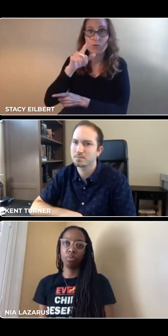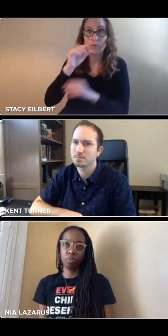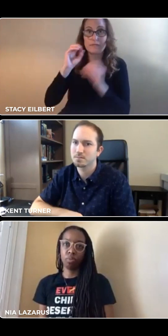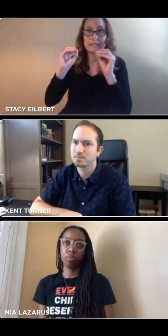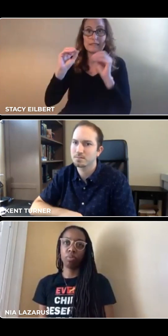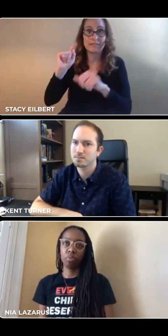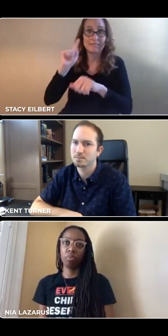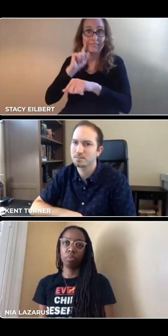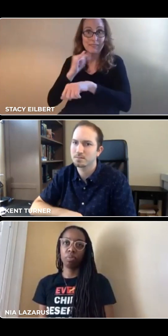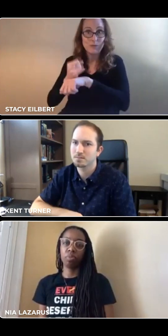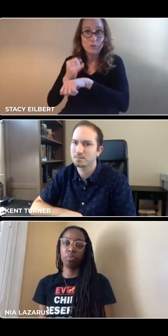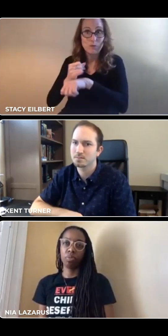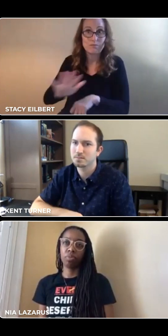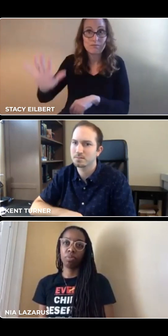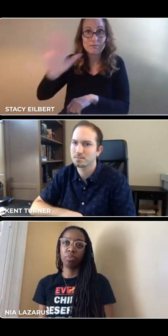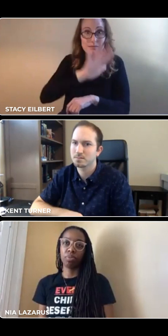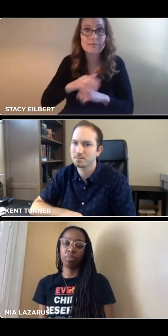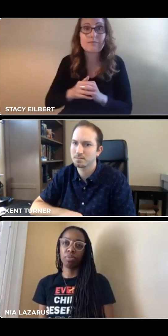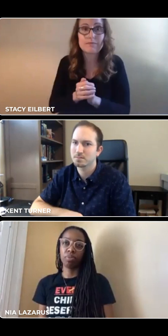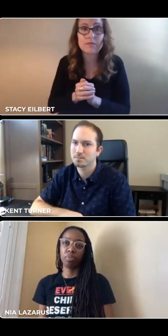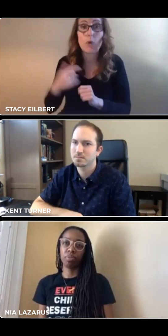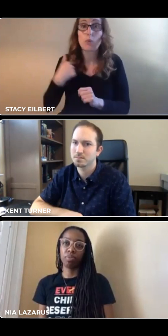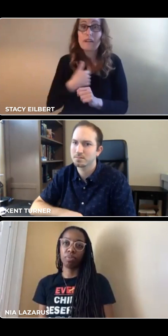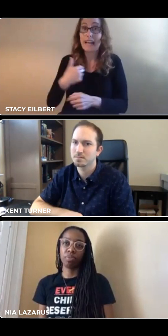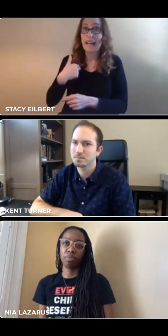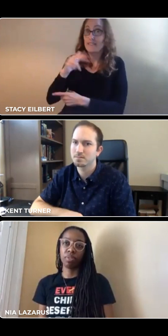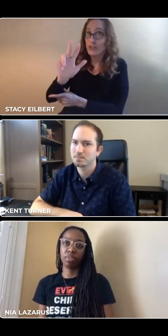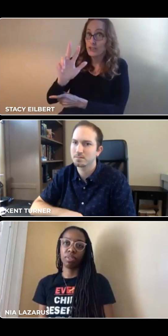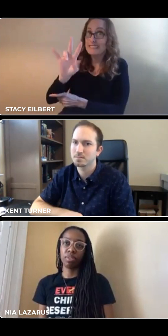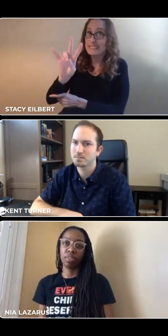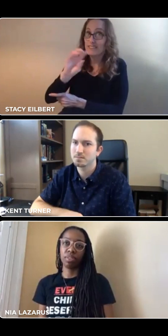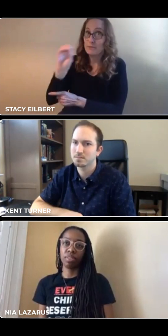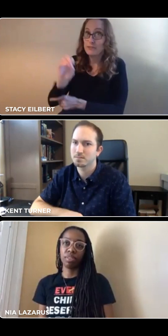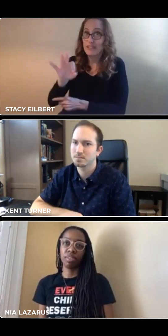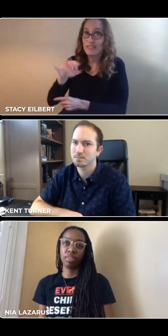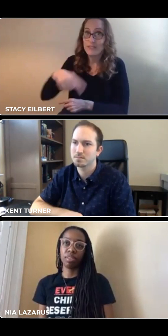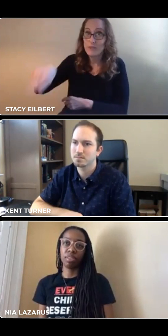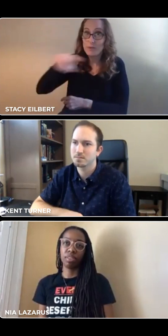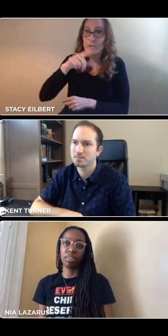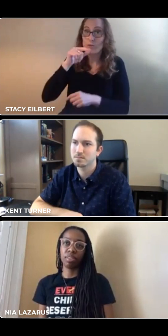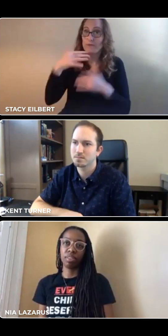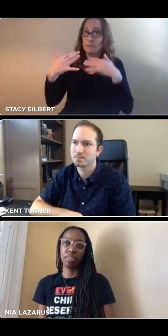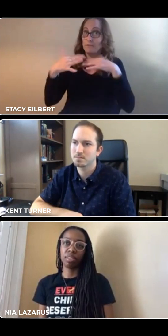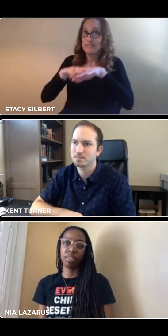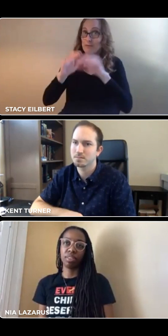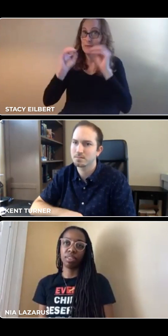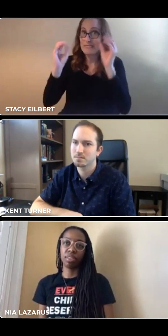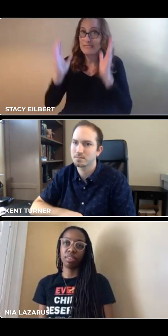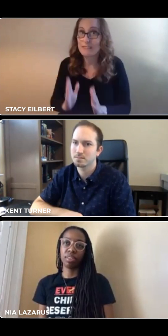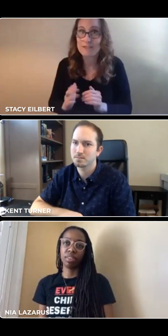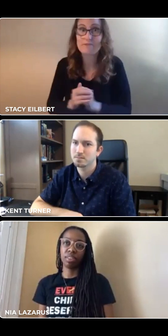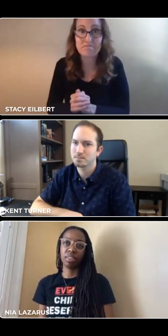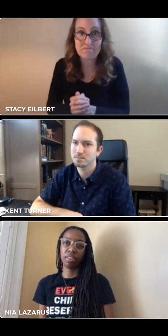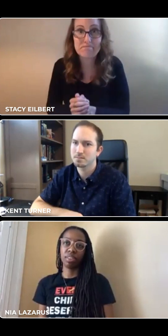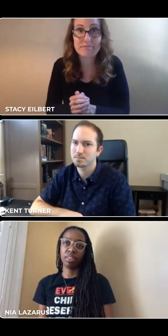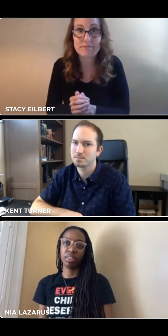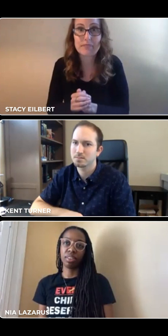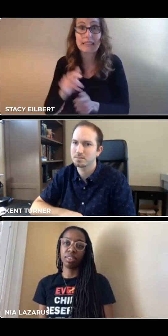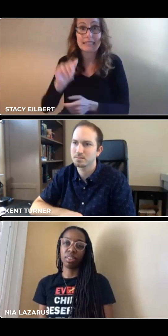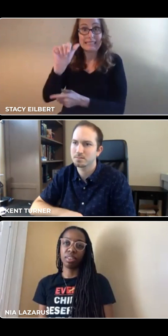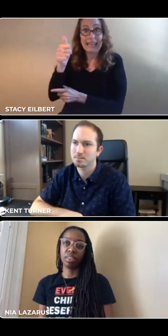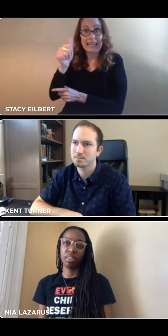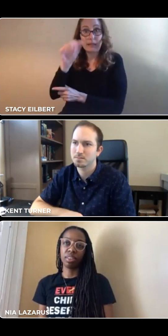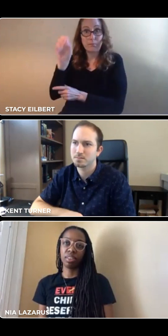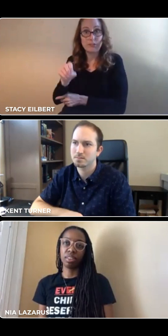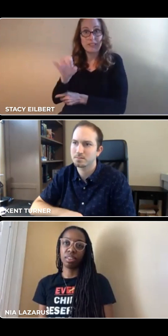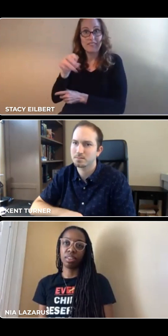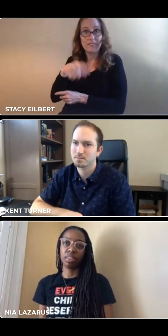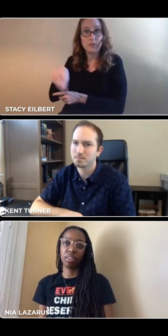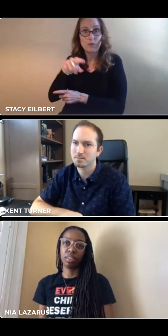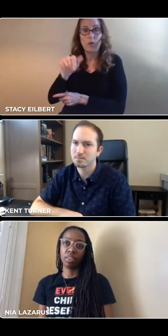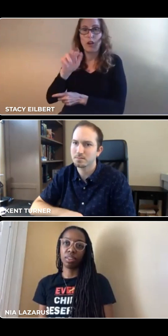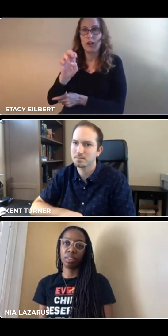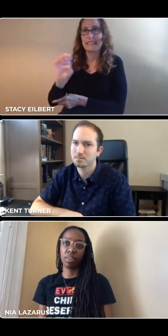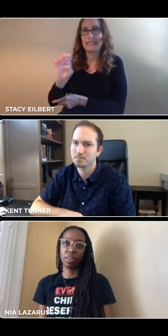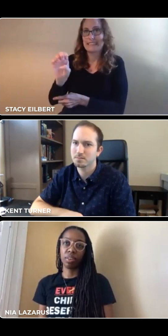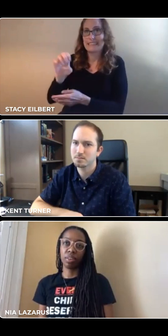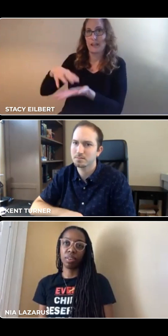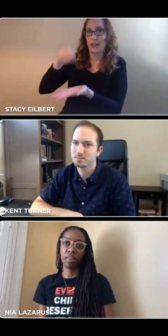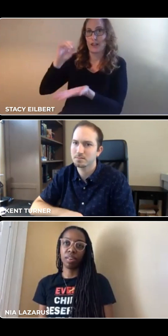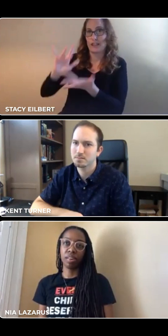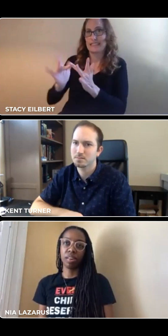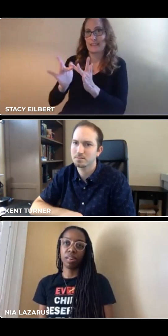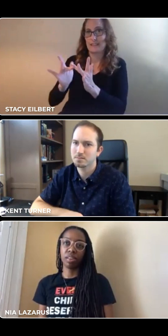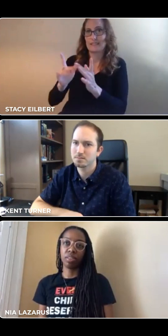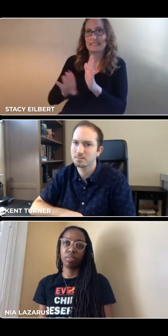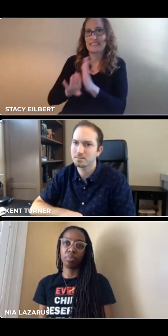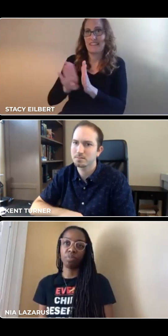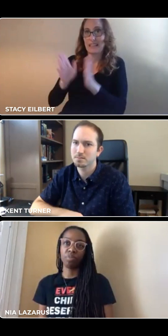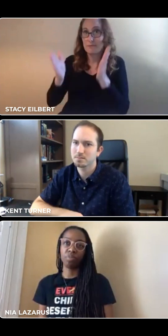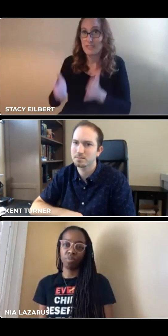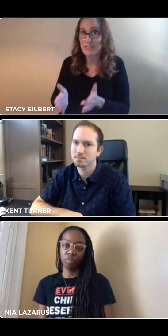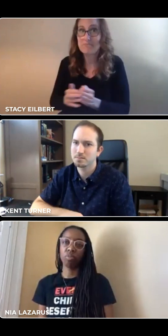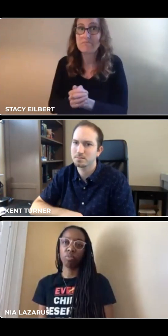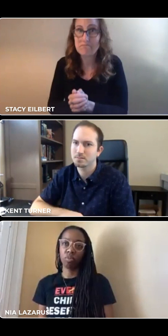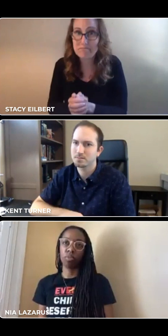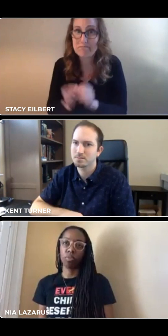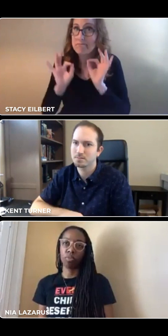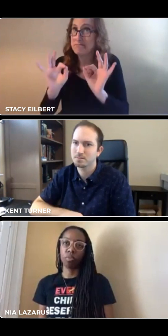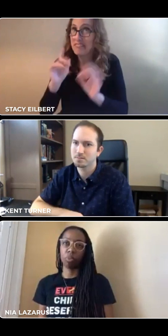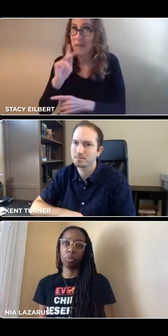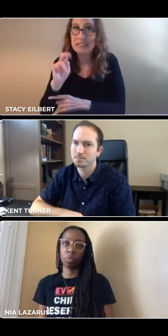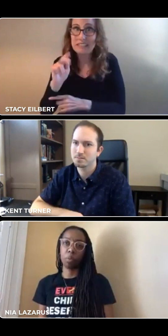of 51%. We also have 37% of you who are Mainstream Educators. 10% are E-learning Developers.